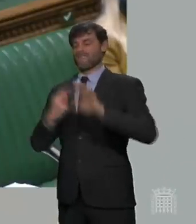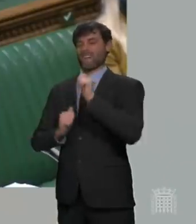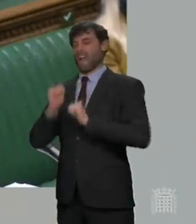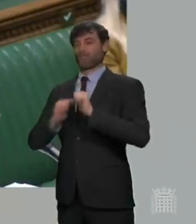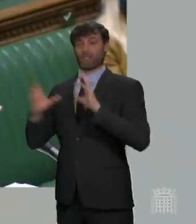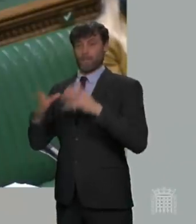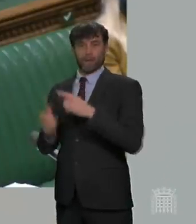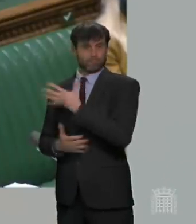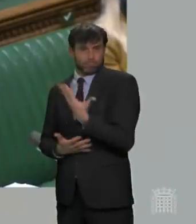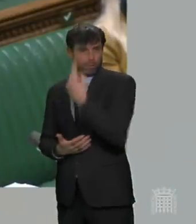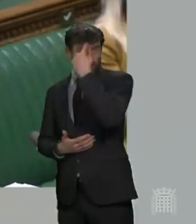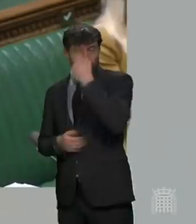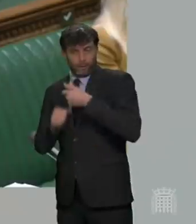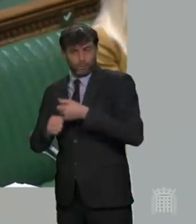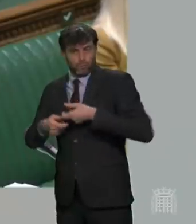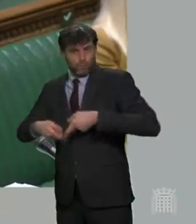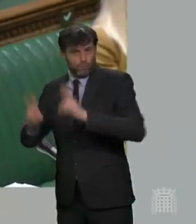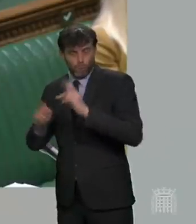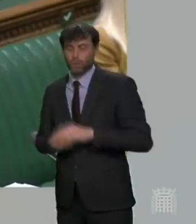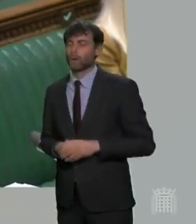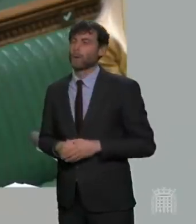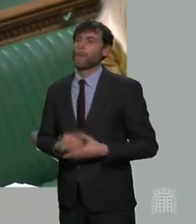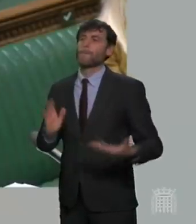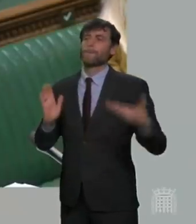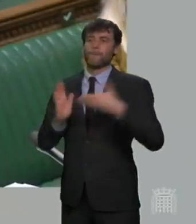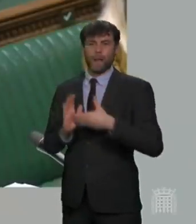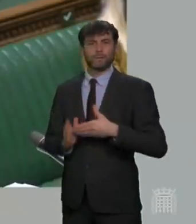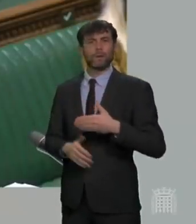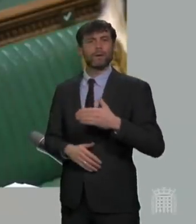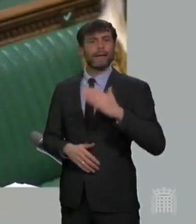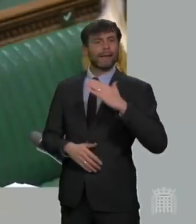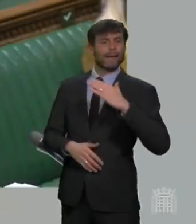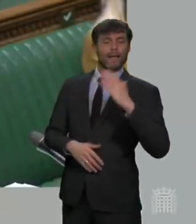includes better connections east-west within Northern Ireland, which we should be doing,